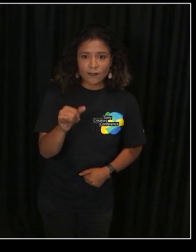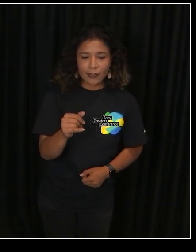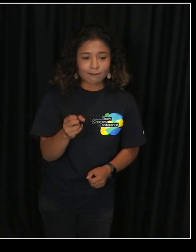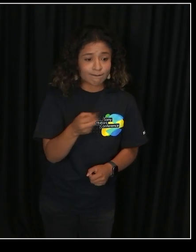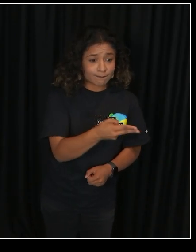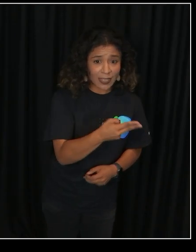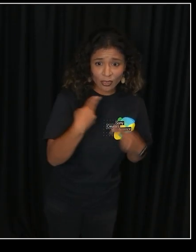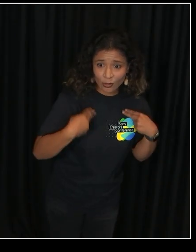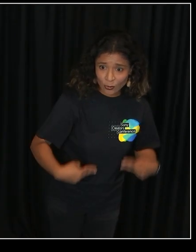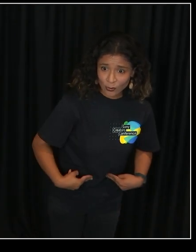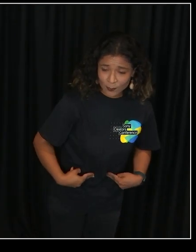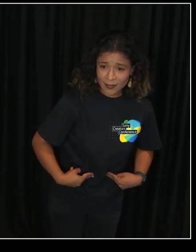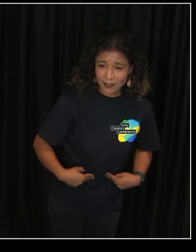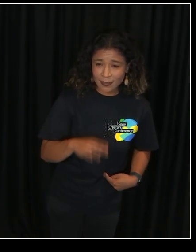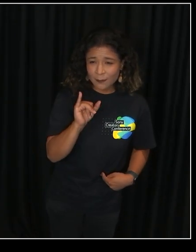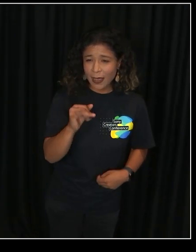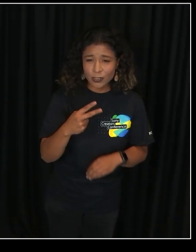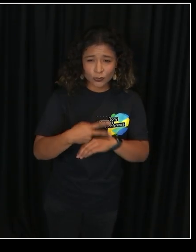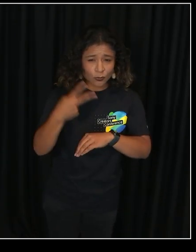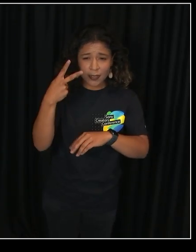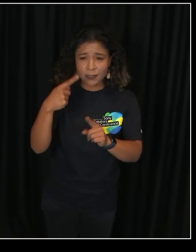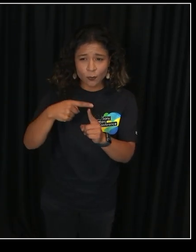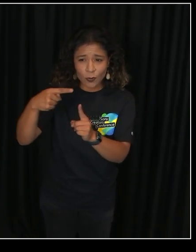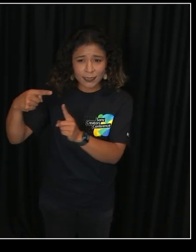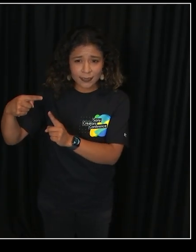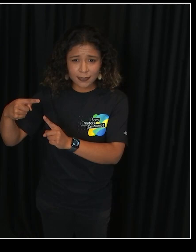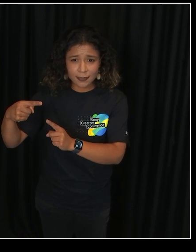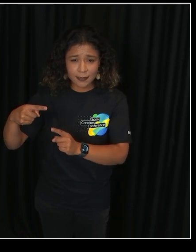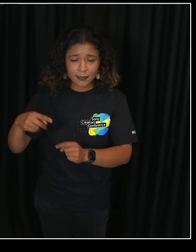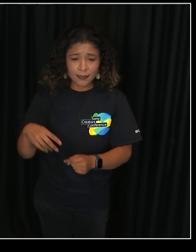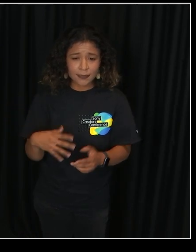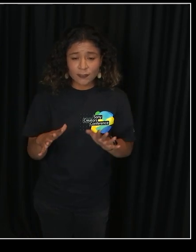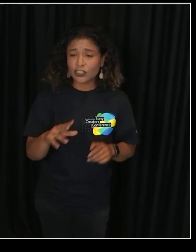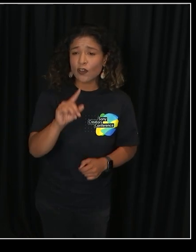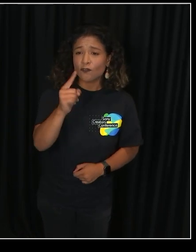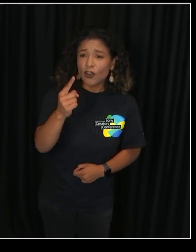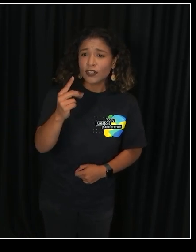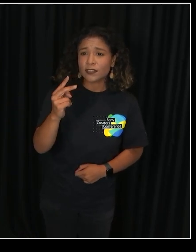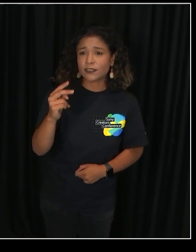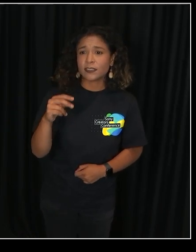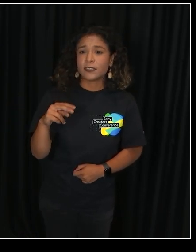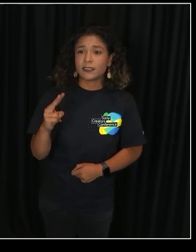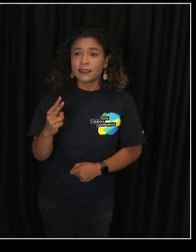by twice as many points, finished first, second, fourth and fifth in the first two races